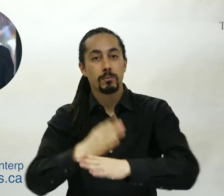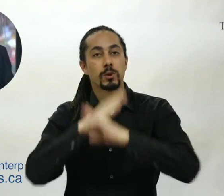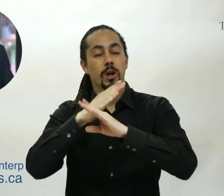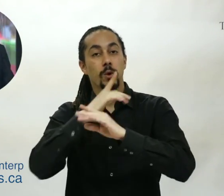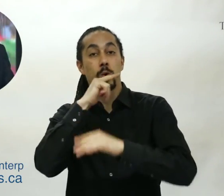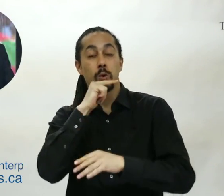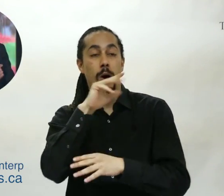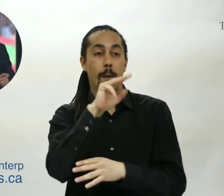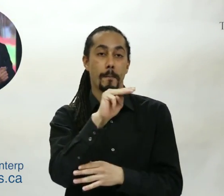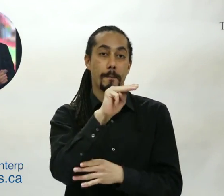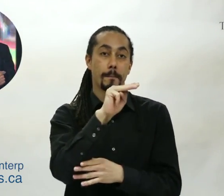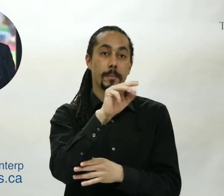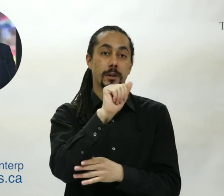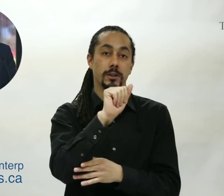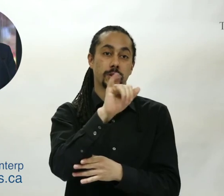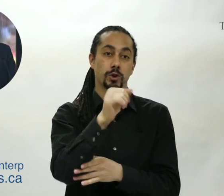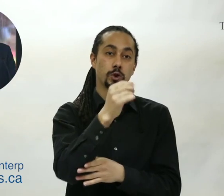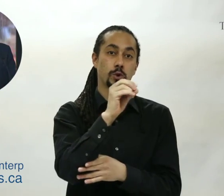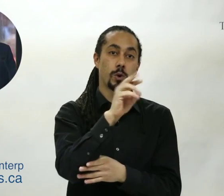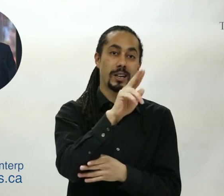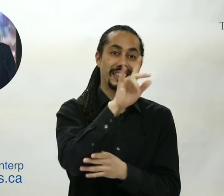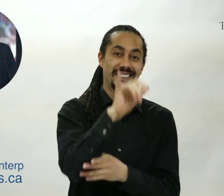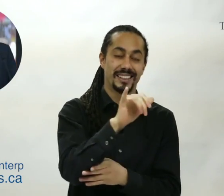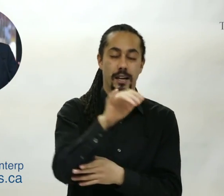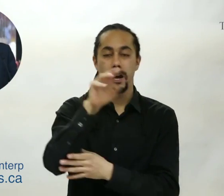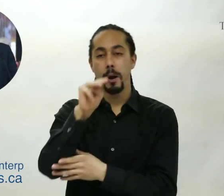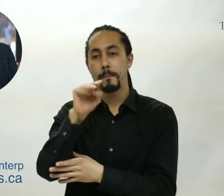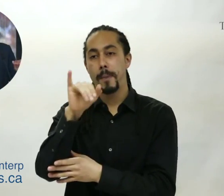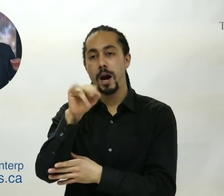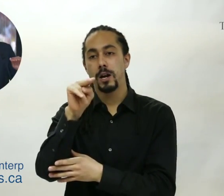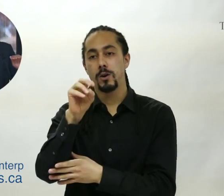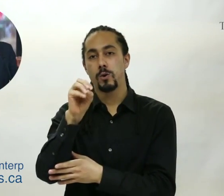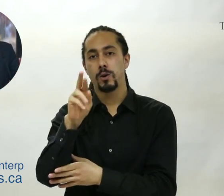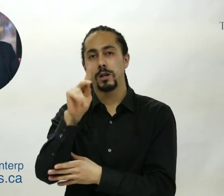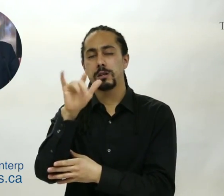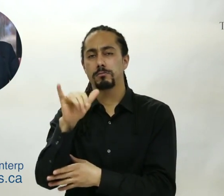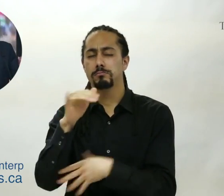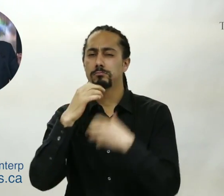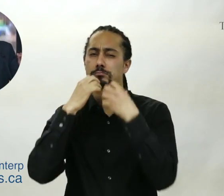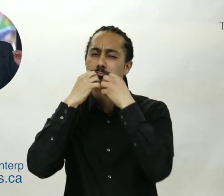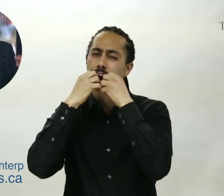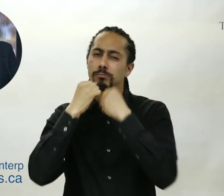and the precious freedoms of every South African.